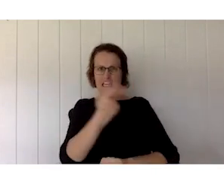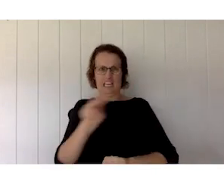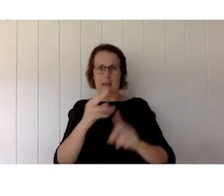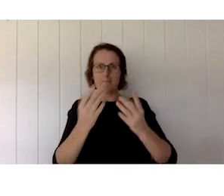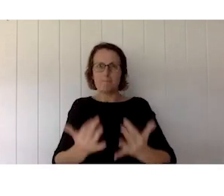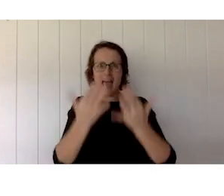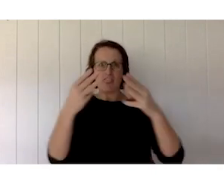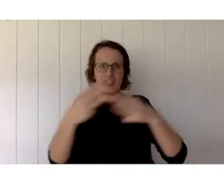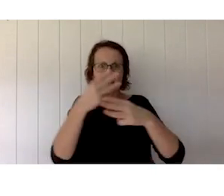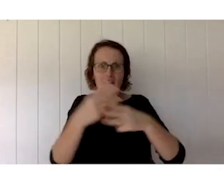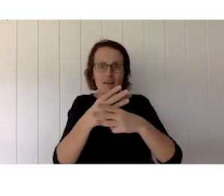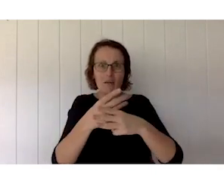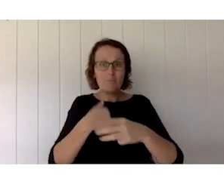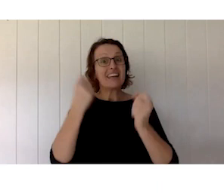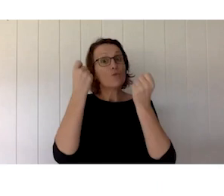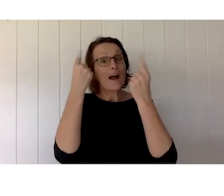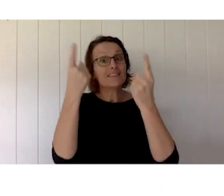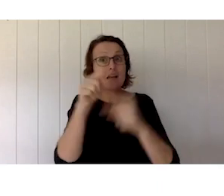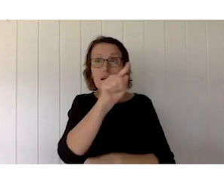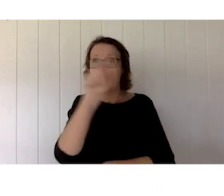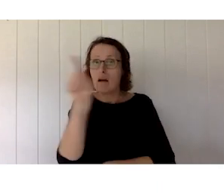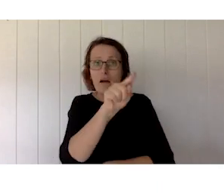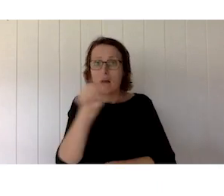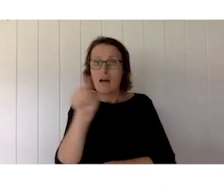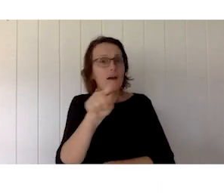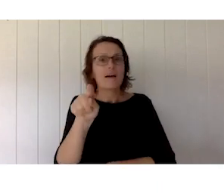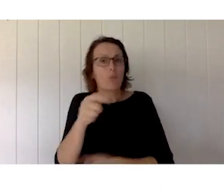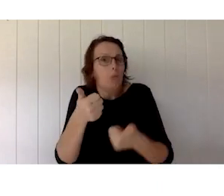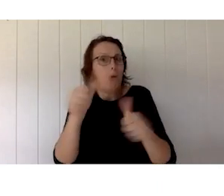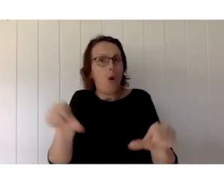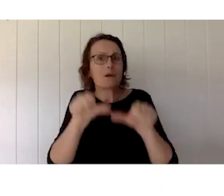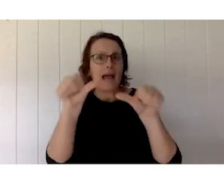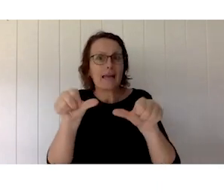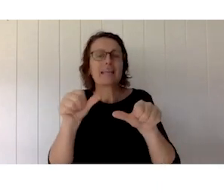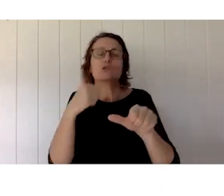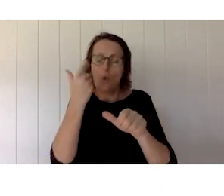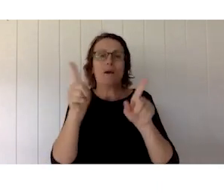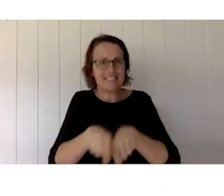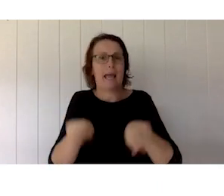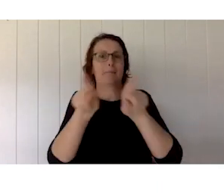actually, when you understand how it works, it's not complex. It doesn't change. It doesn't do different things at different times. It's